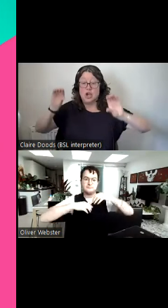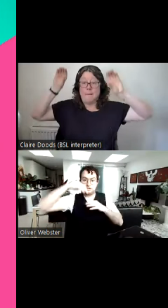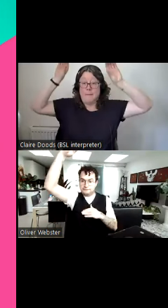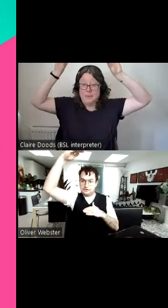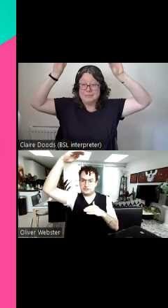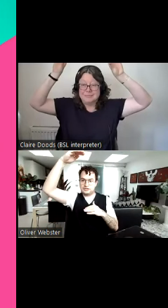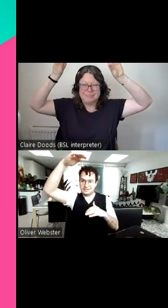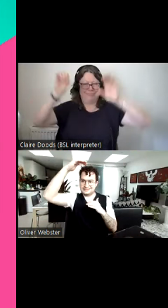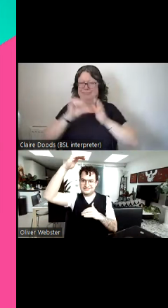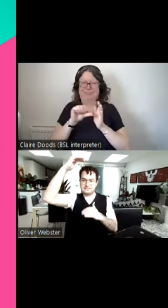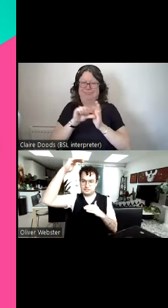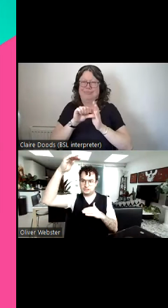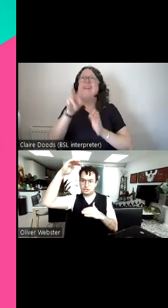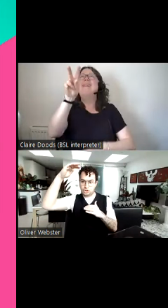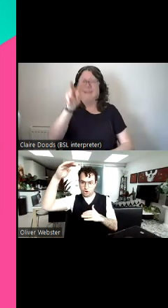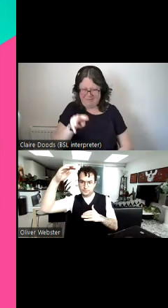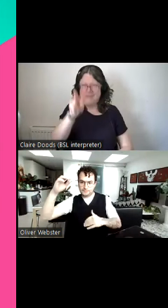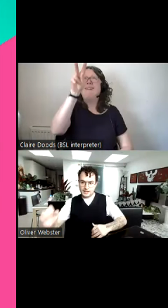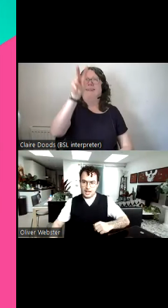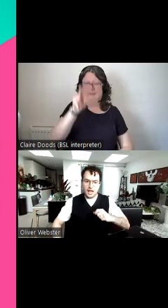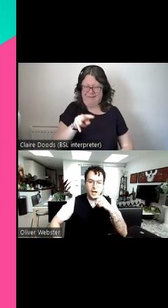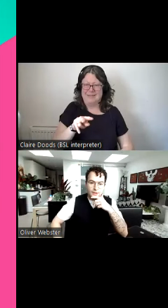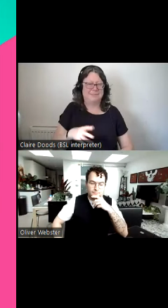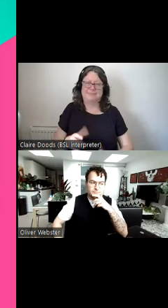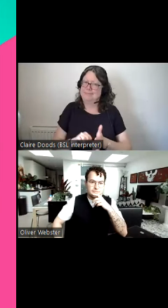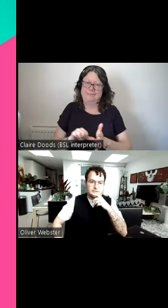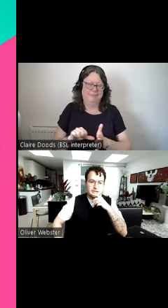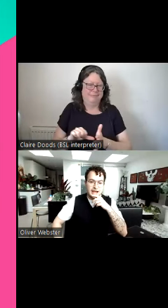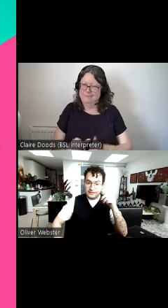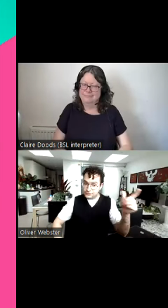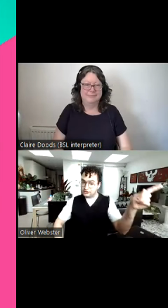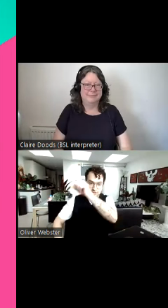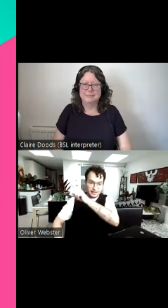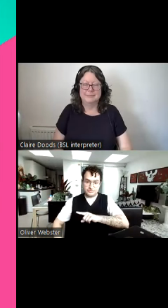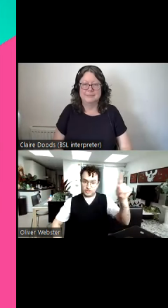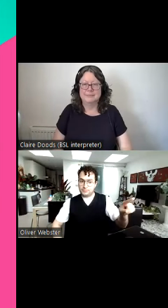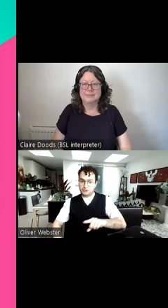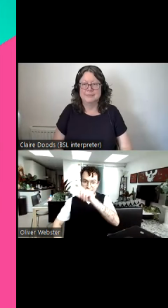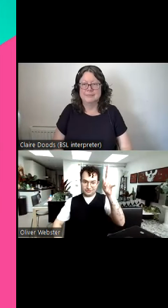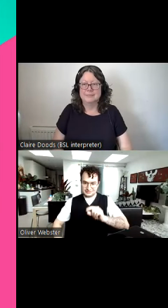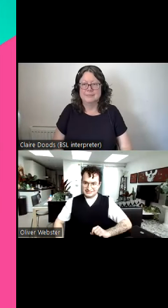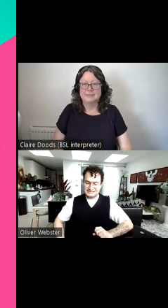It's a much further distance to go. If you're going to have them jumping around,